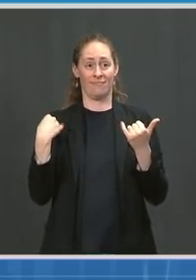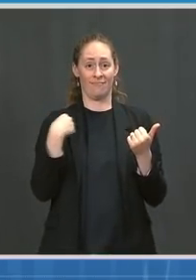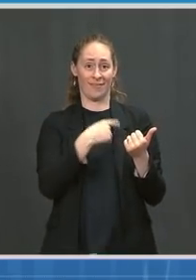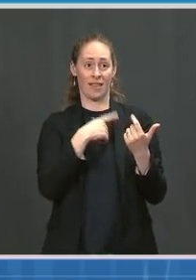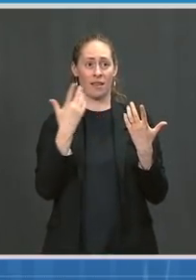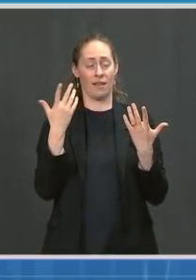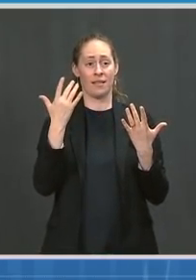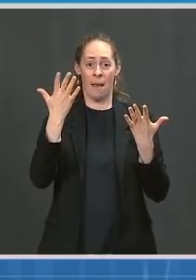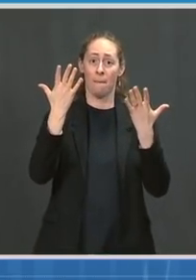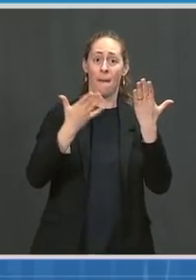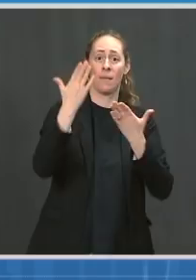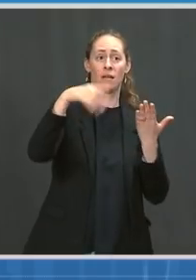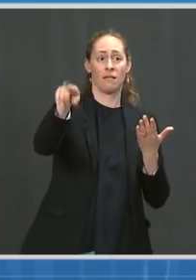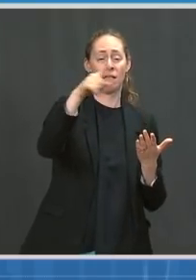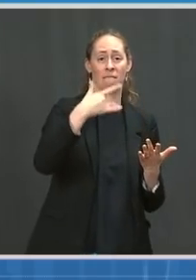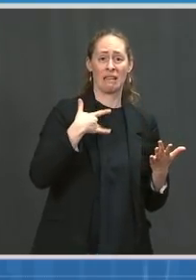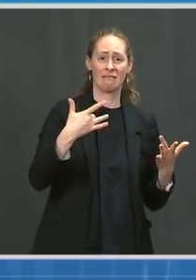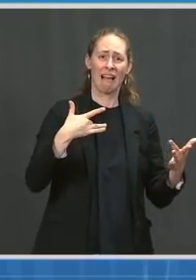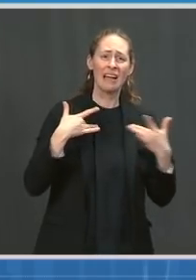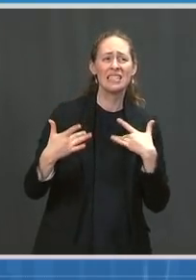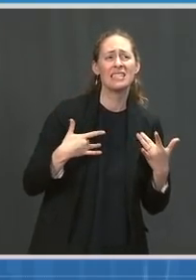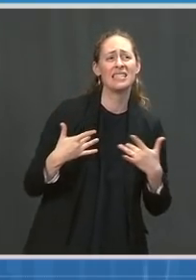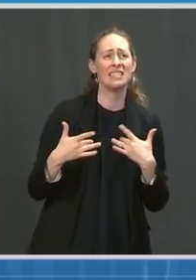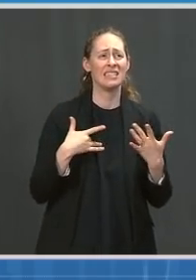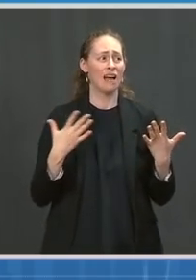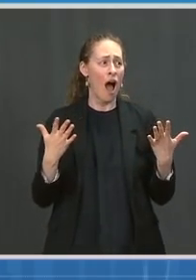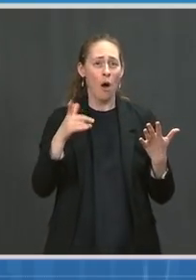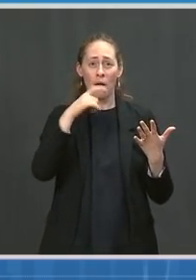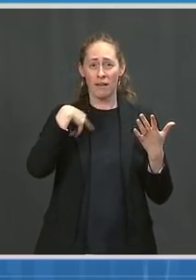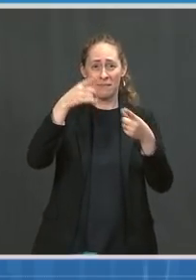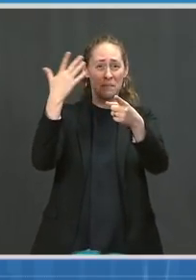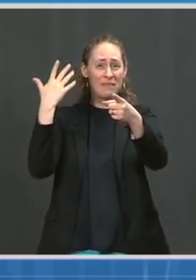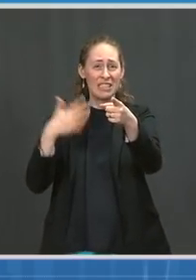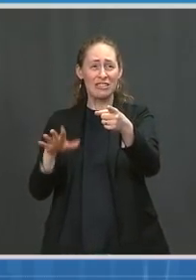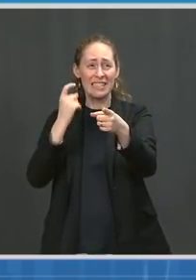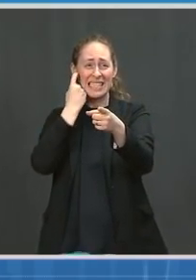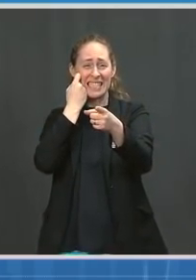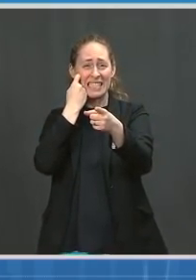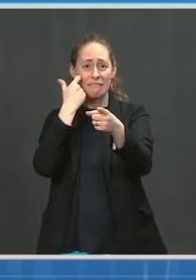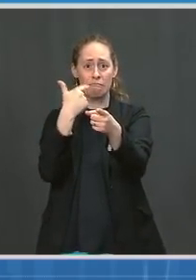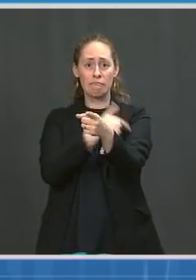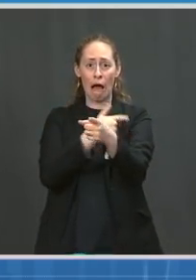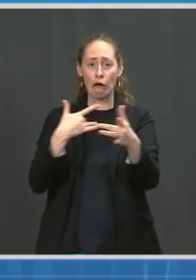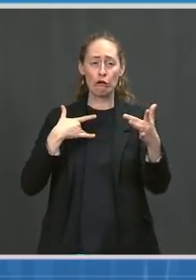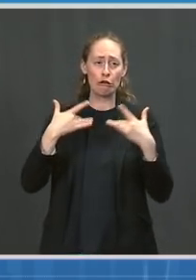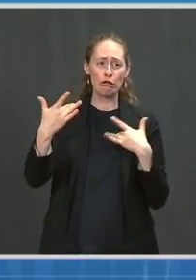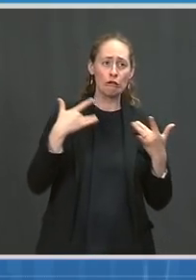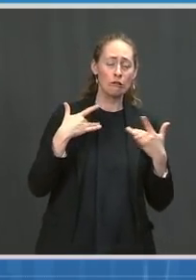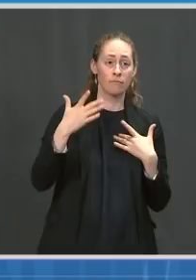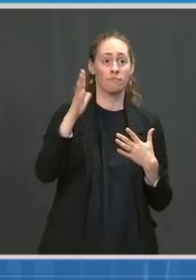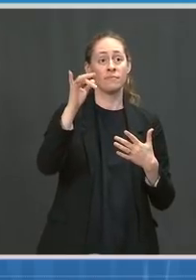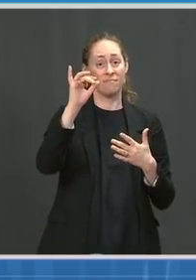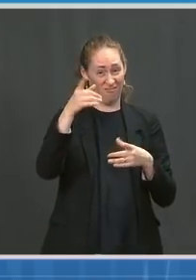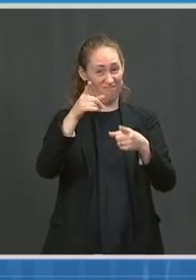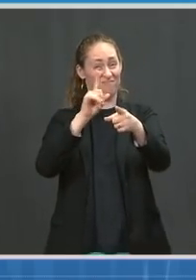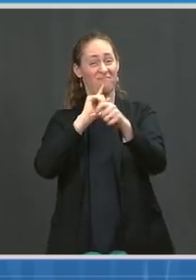especially those who have already received the Johnson & Johnson vaccine. For people who have received the vaccine more than a month ago,